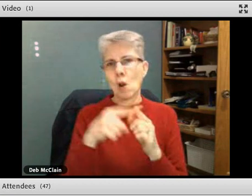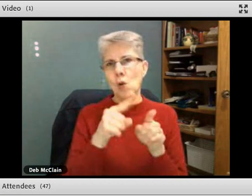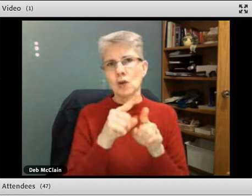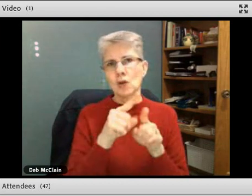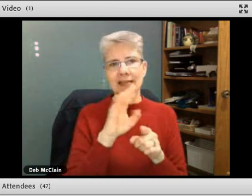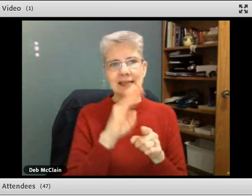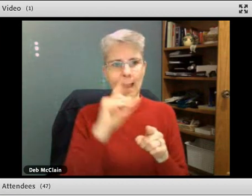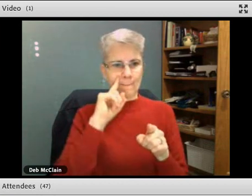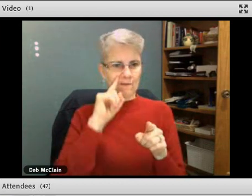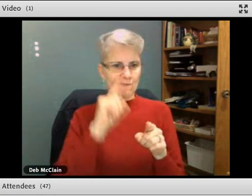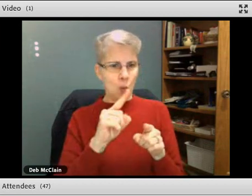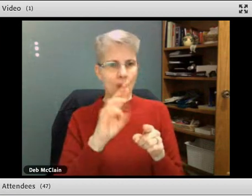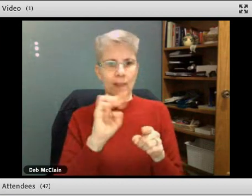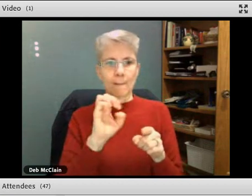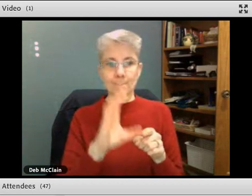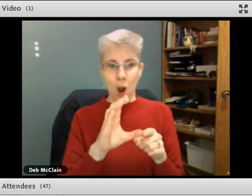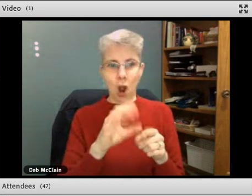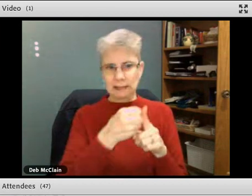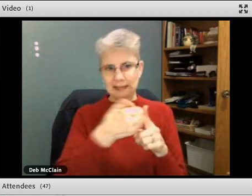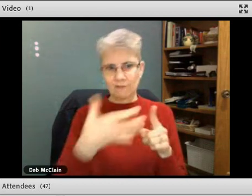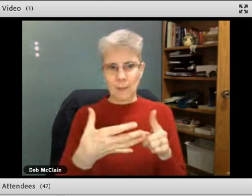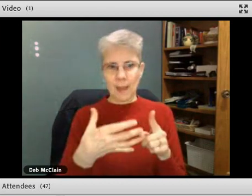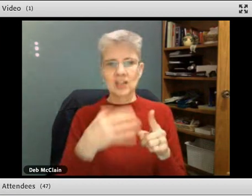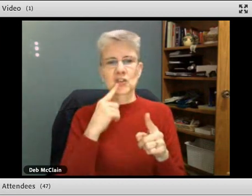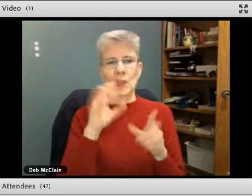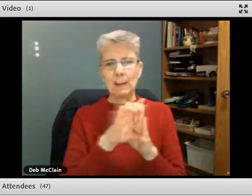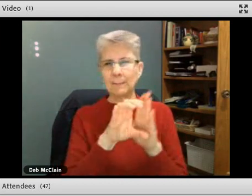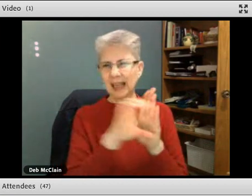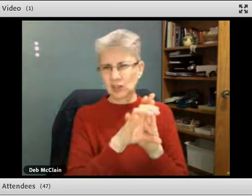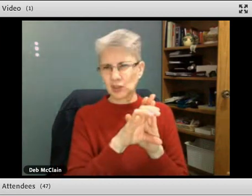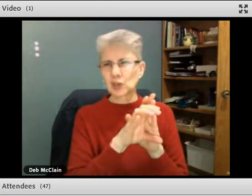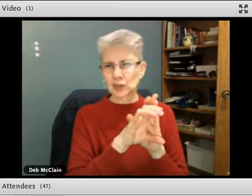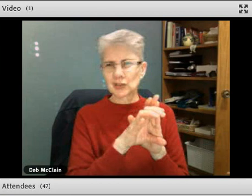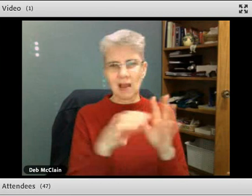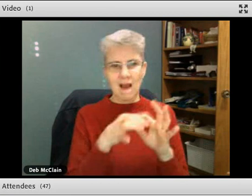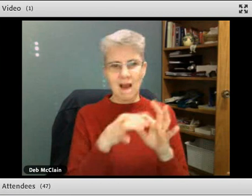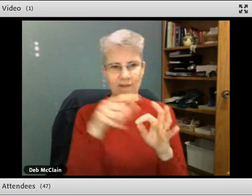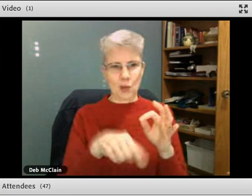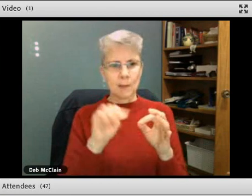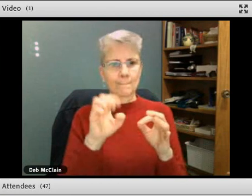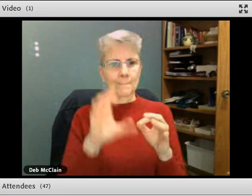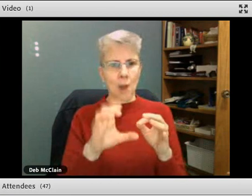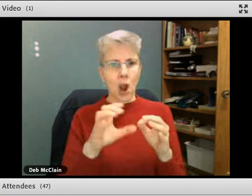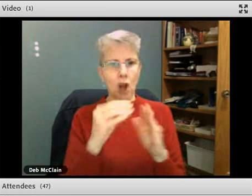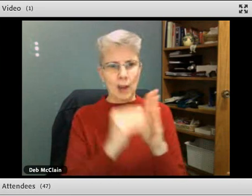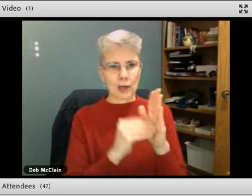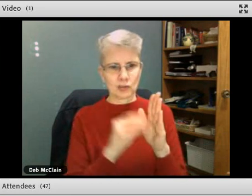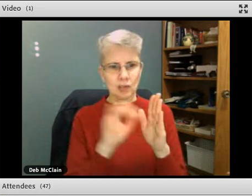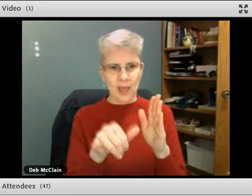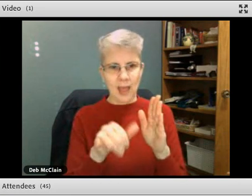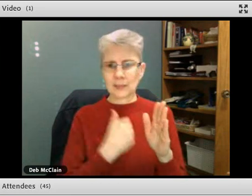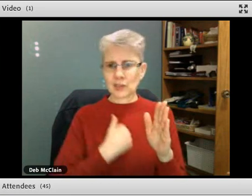and so these are just pictures of those MARC records. I'm sorry you can't see them. It probably has to do somehow